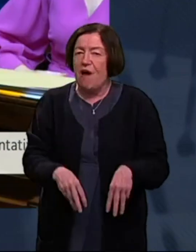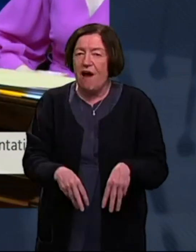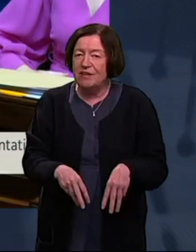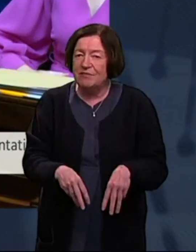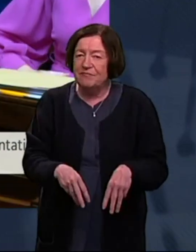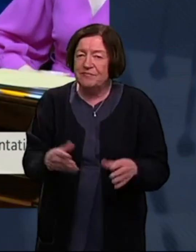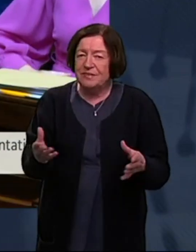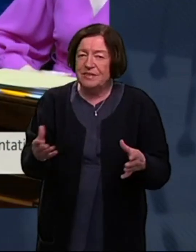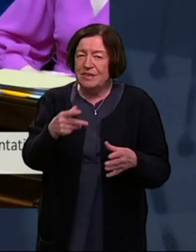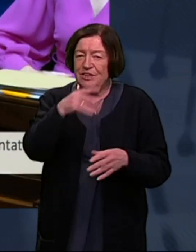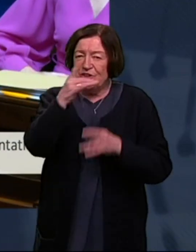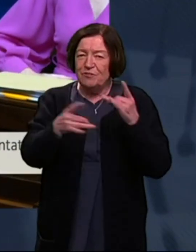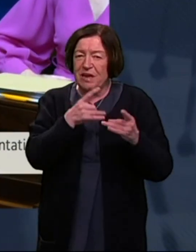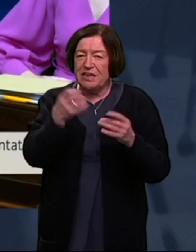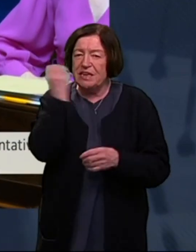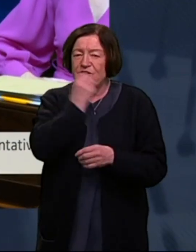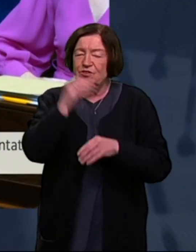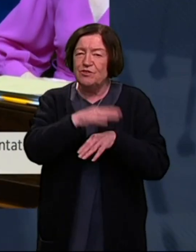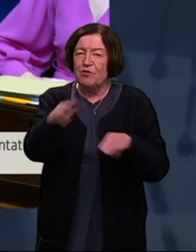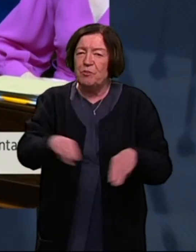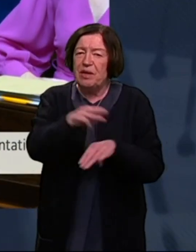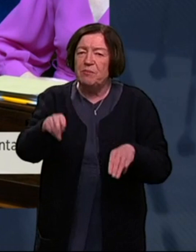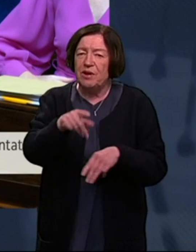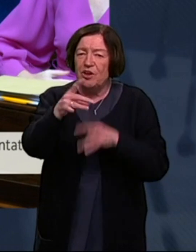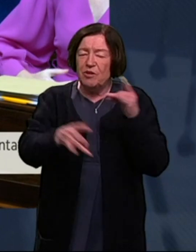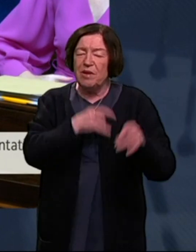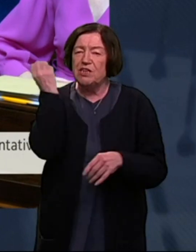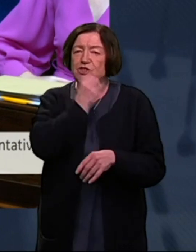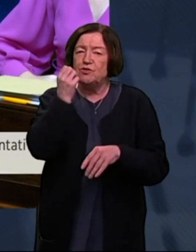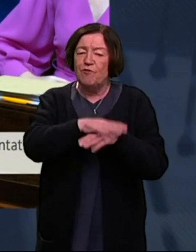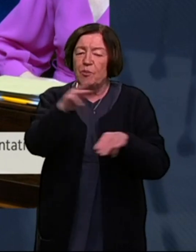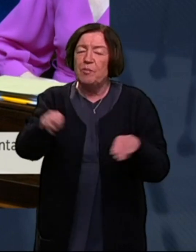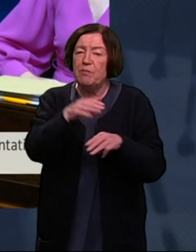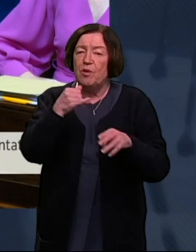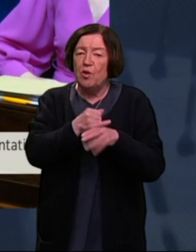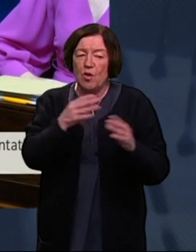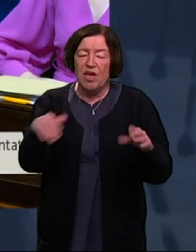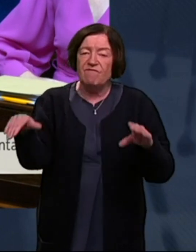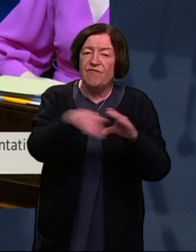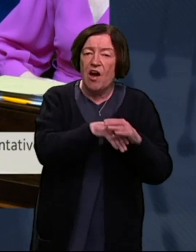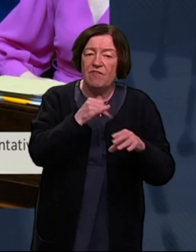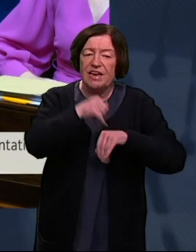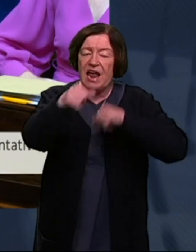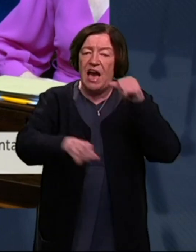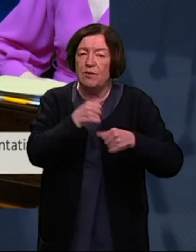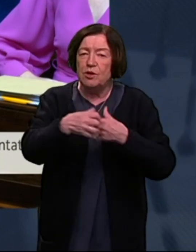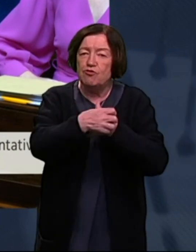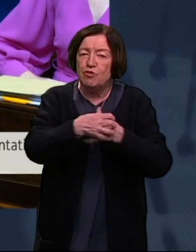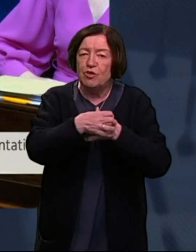She is making excuses for people who engage in animal cruelty and break the law.